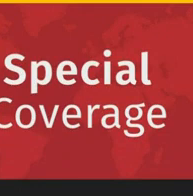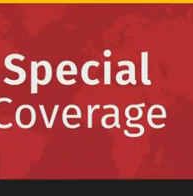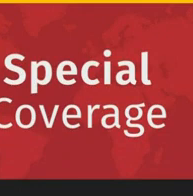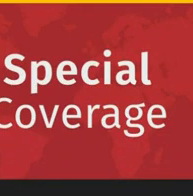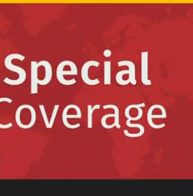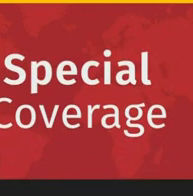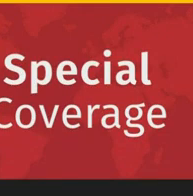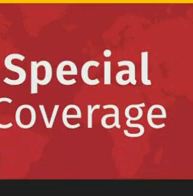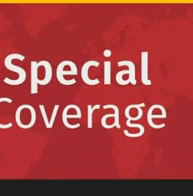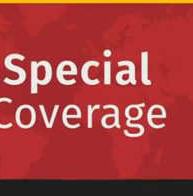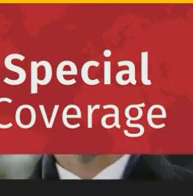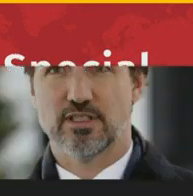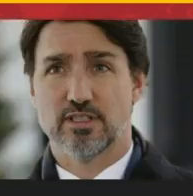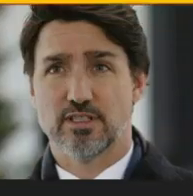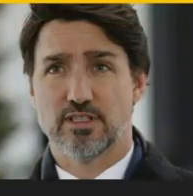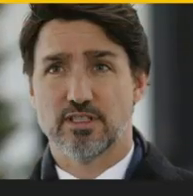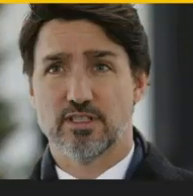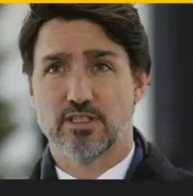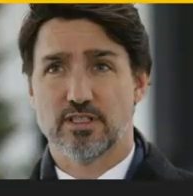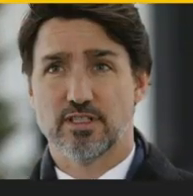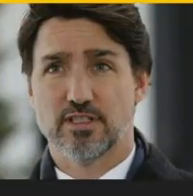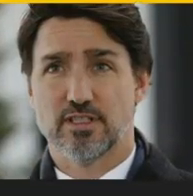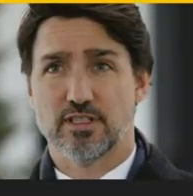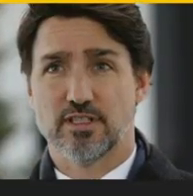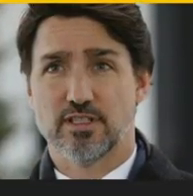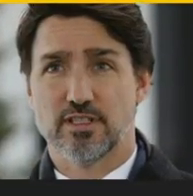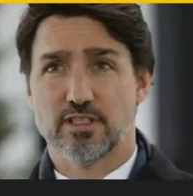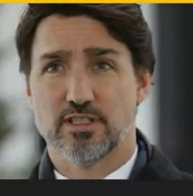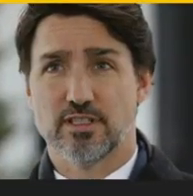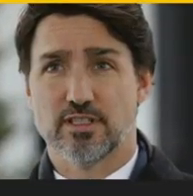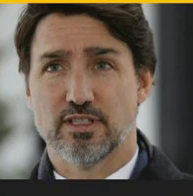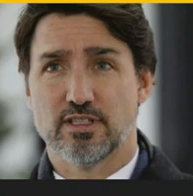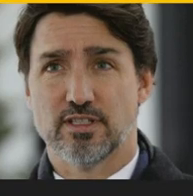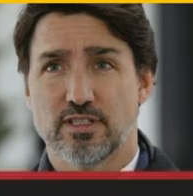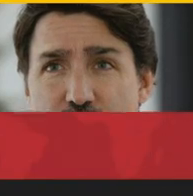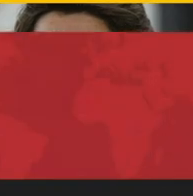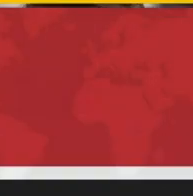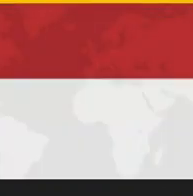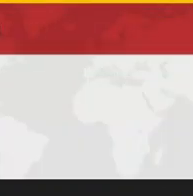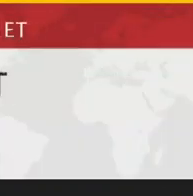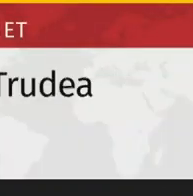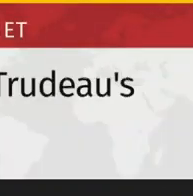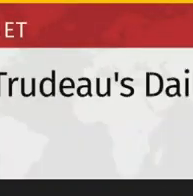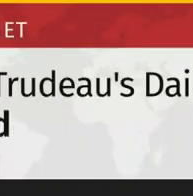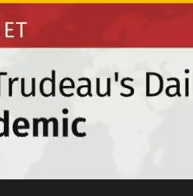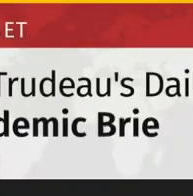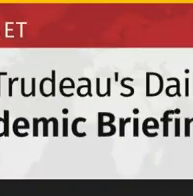SCIENTIFIC PERSPECTIVE ON WHAT